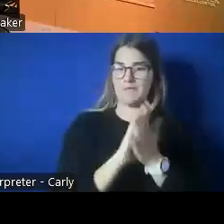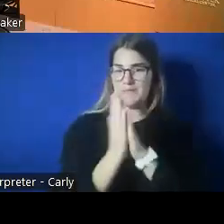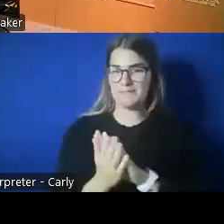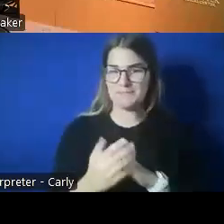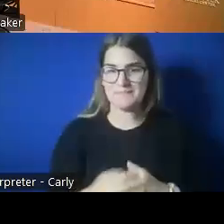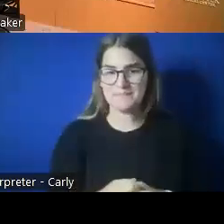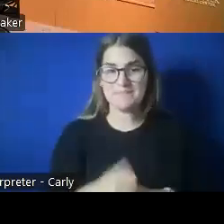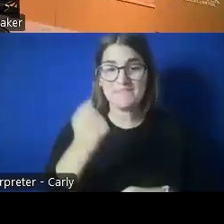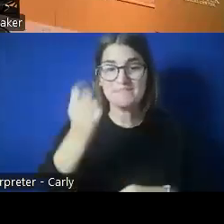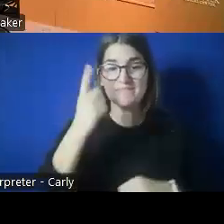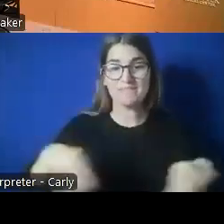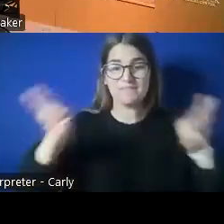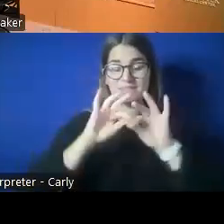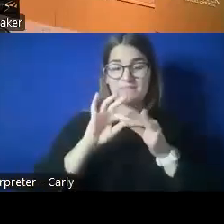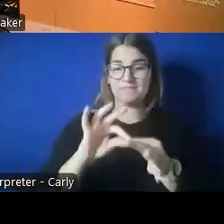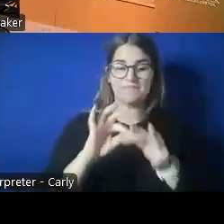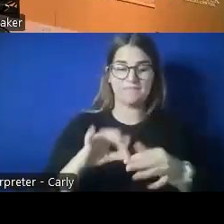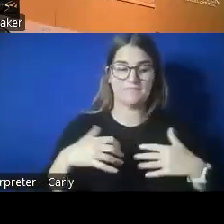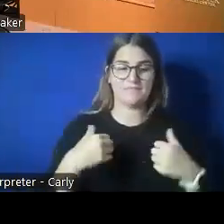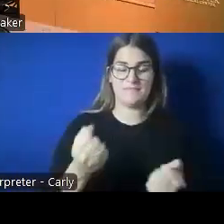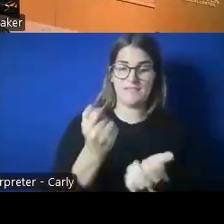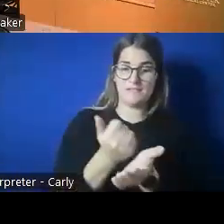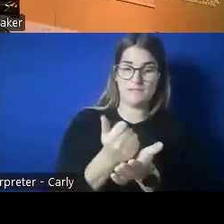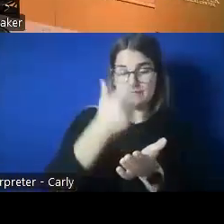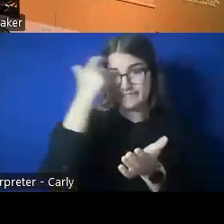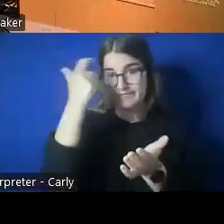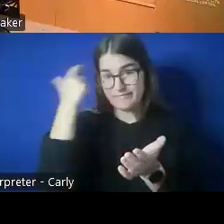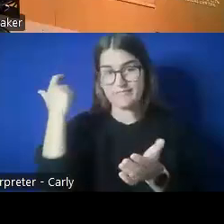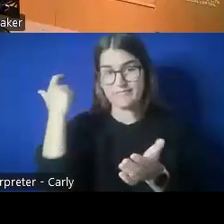the importance of connection in healing trauma she created and facilitates a series of trauma